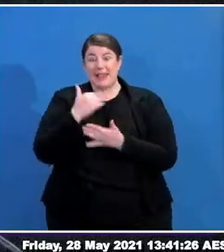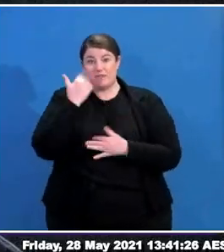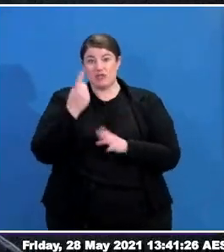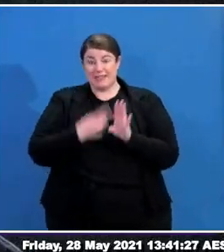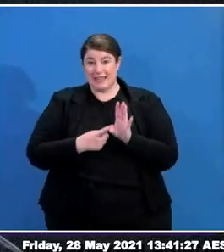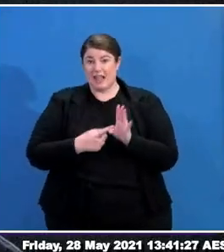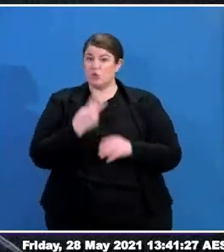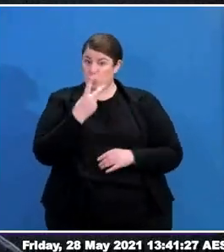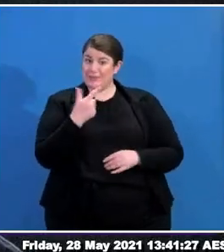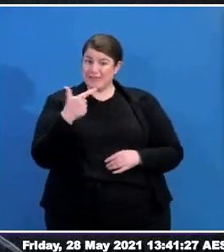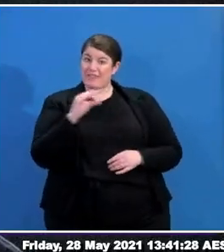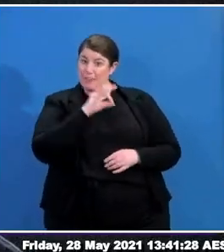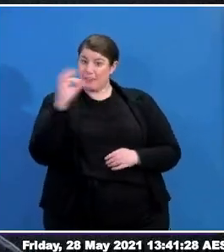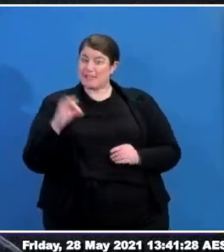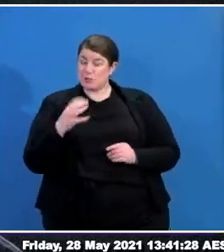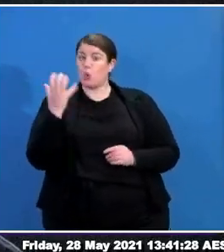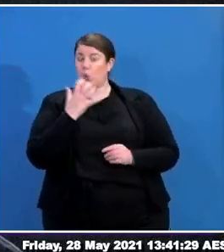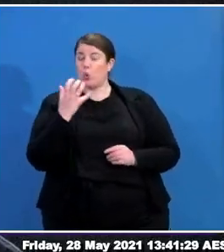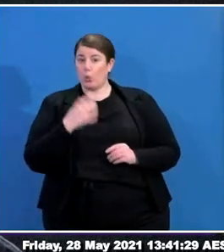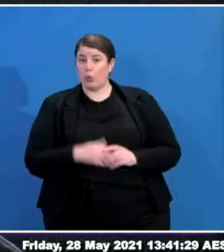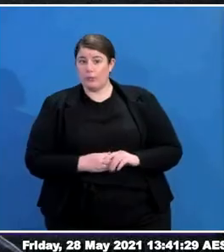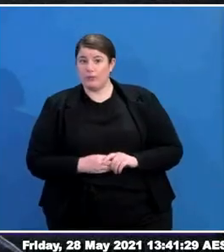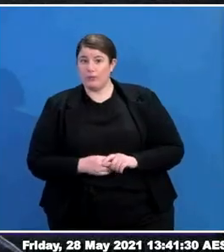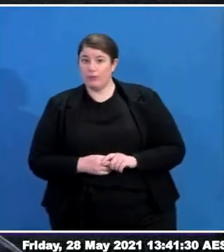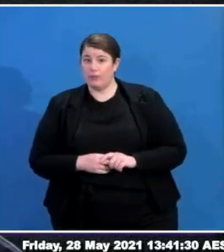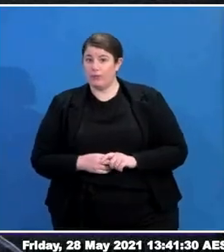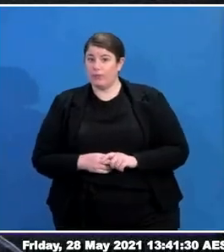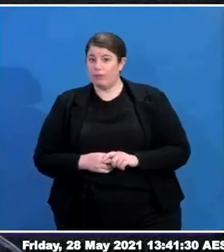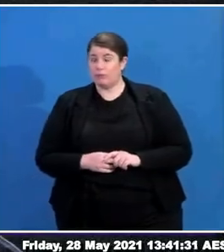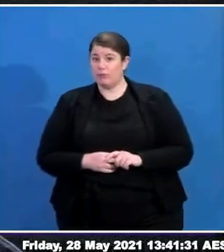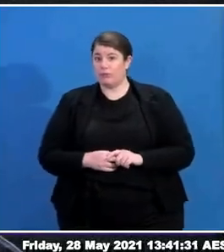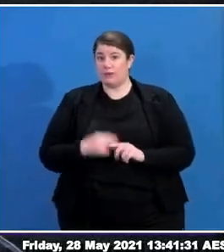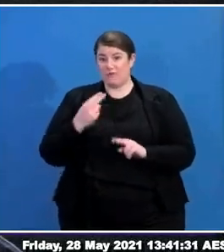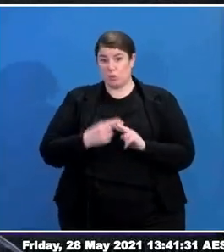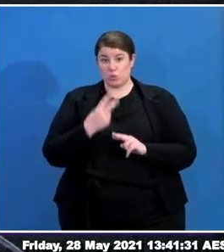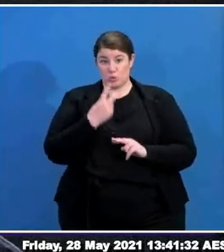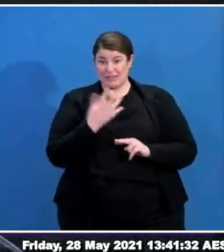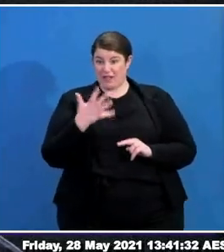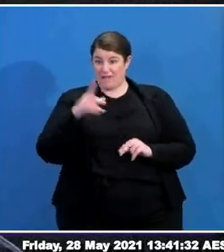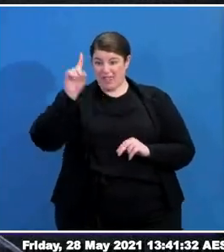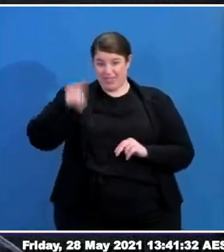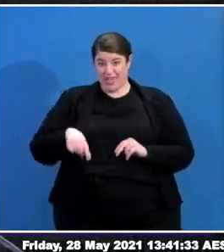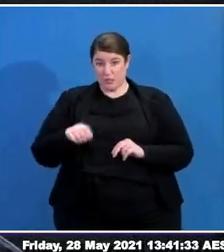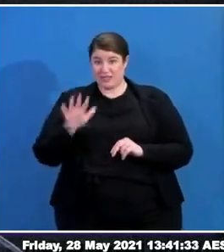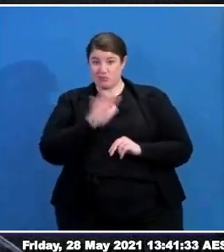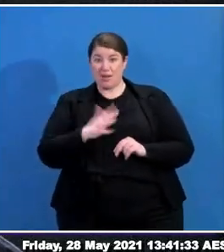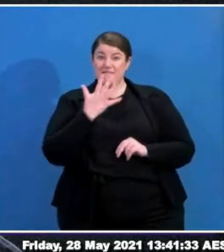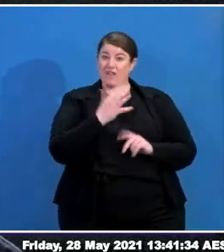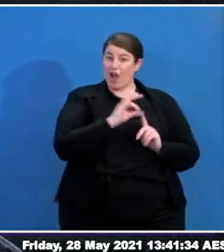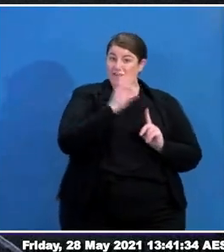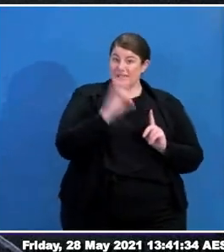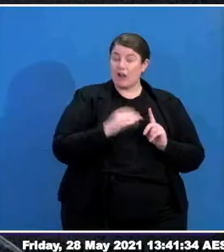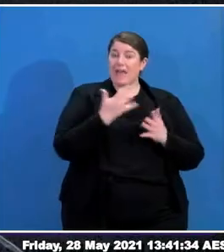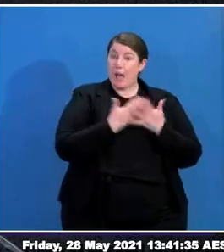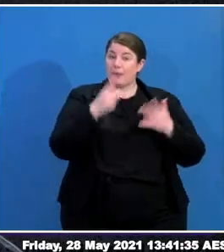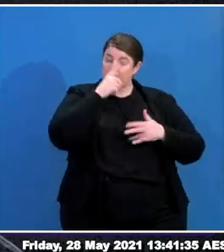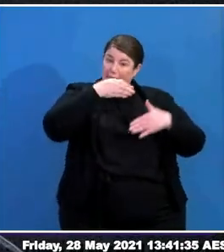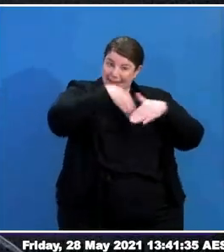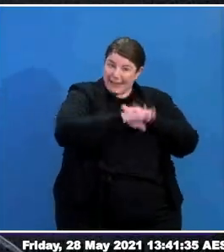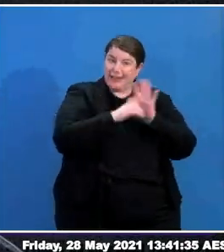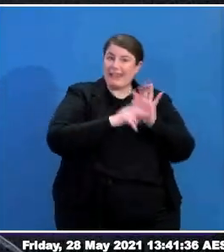it is a very significant portion per cent of the participant base and is